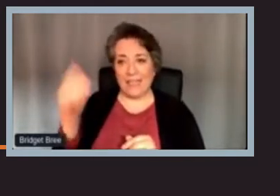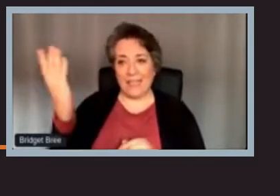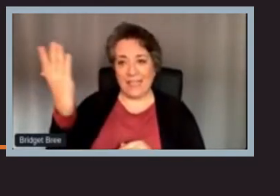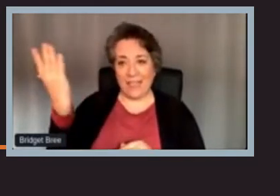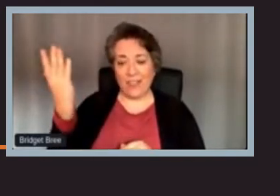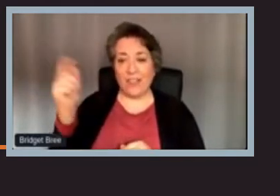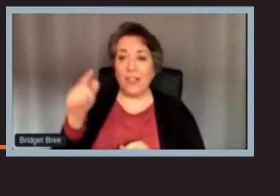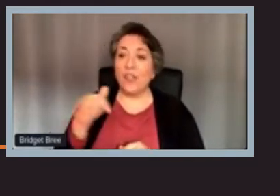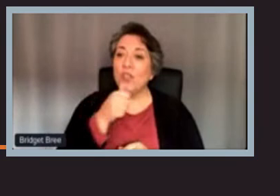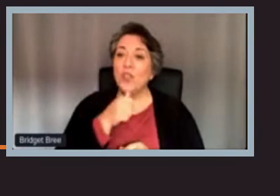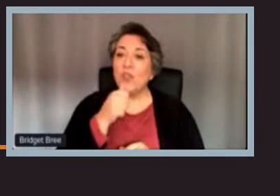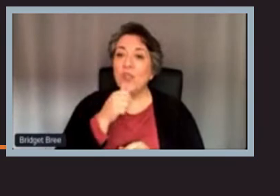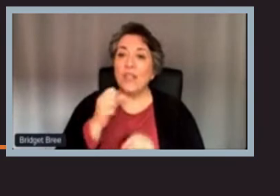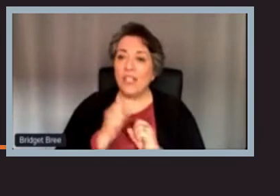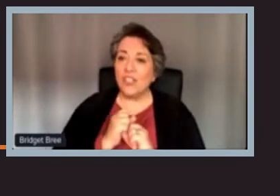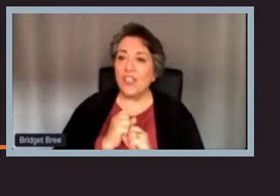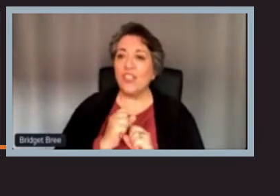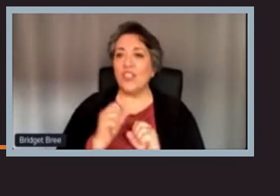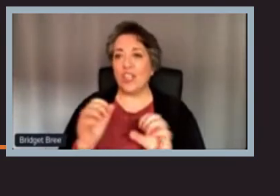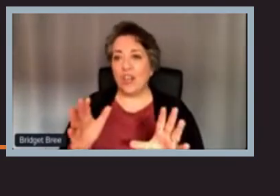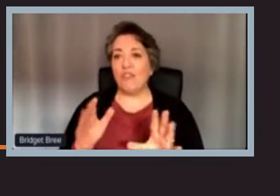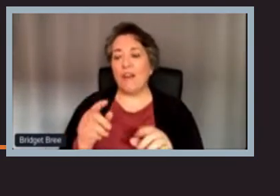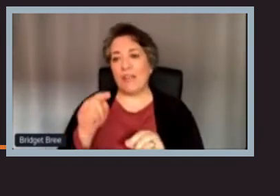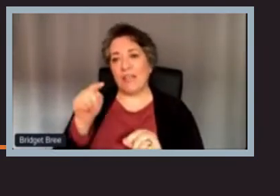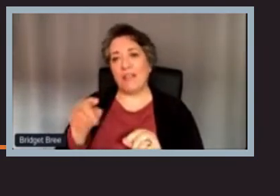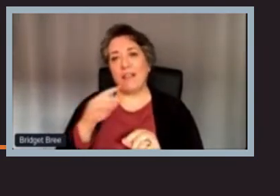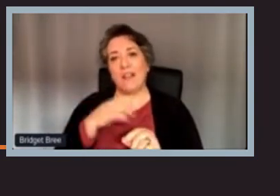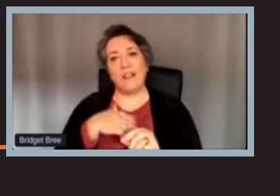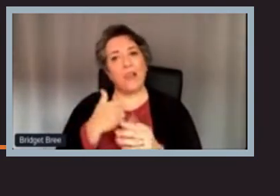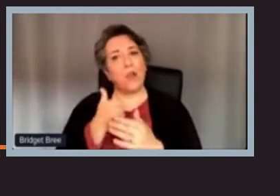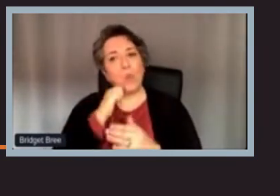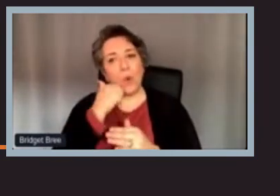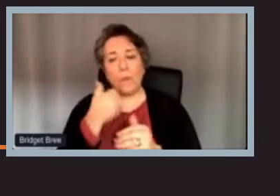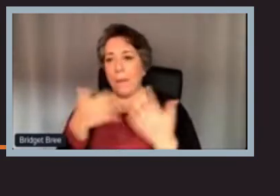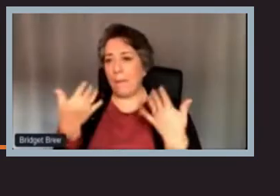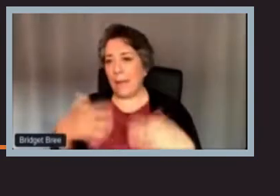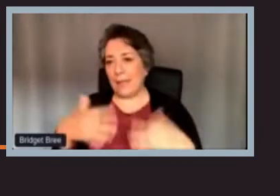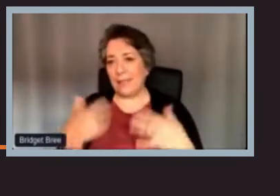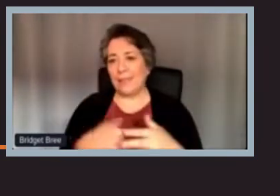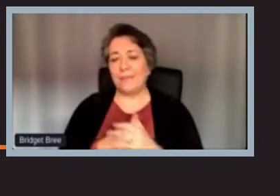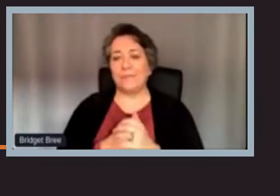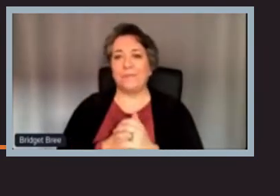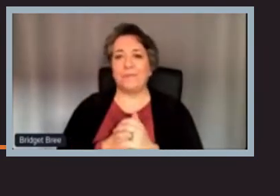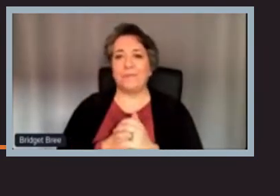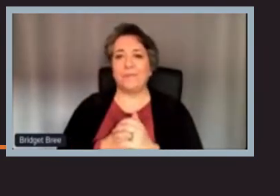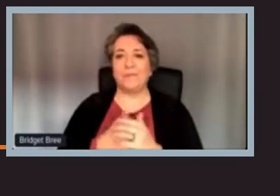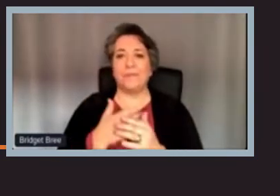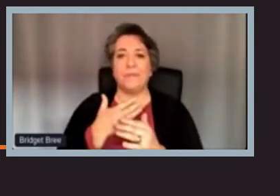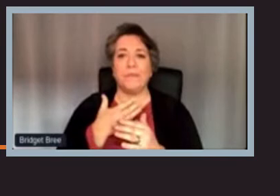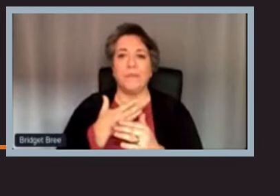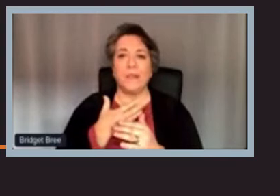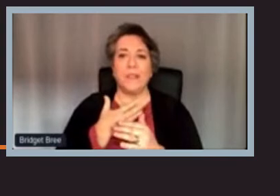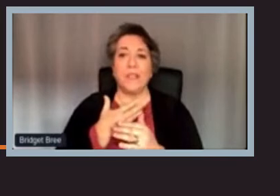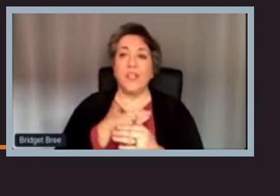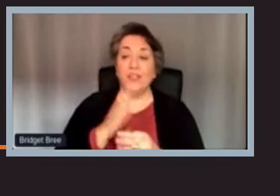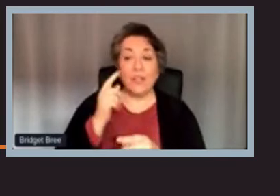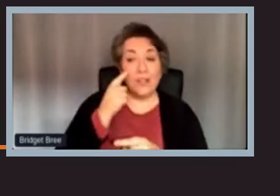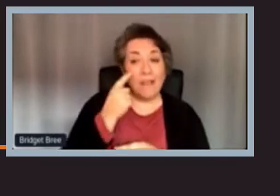that Cam Bedouin is involved with is always going to be awesome and you really need to check out him and his colleagues on that session.